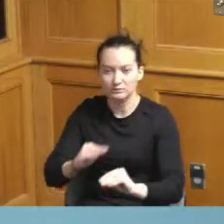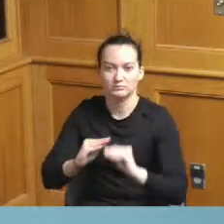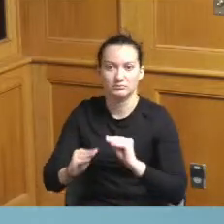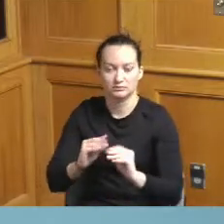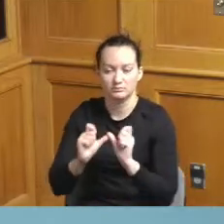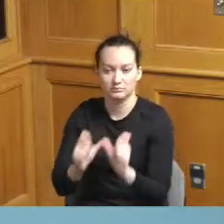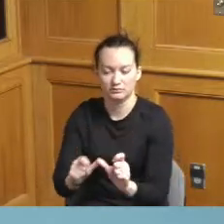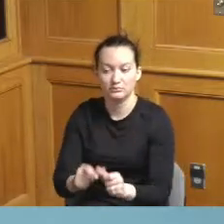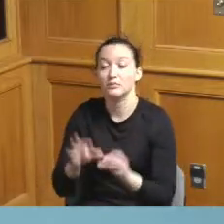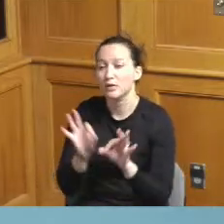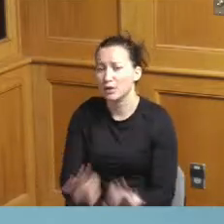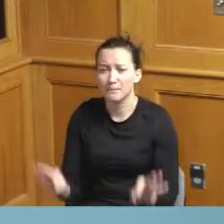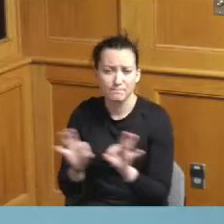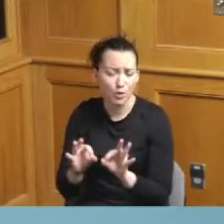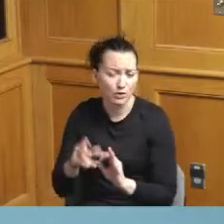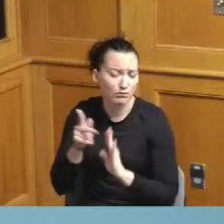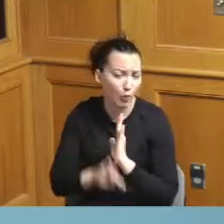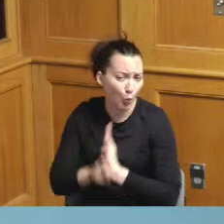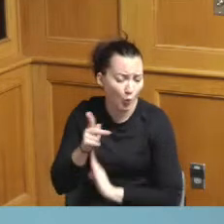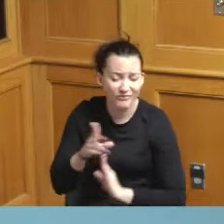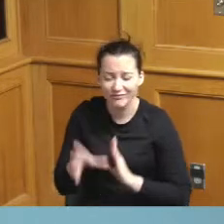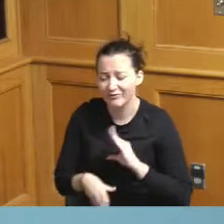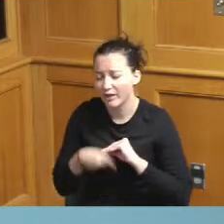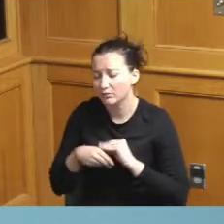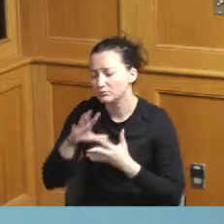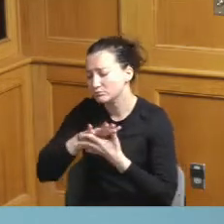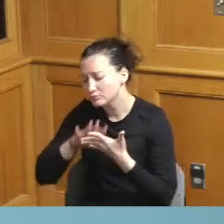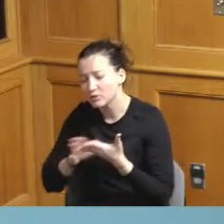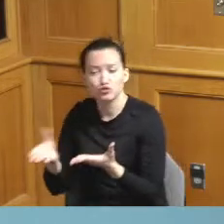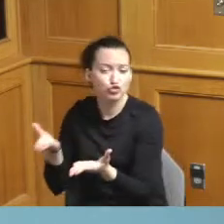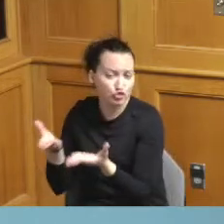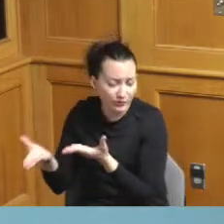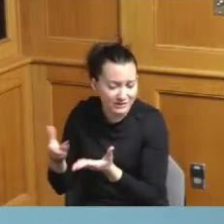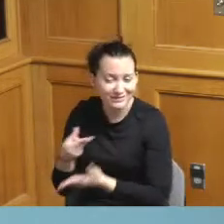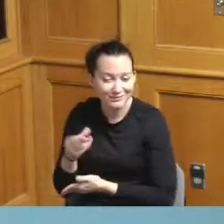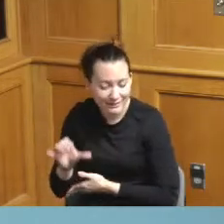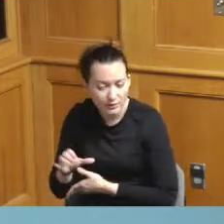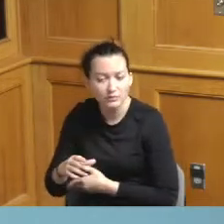really important to the court we have added some additional services to Hamilton County residents